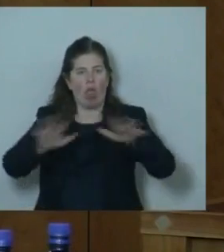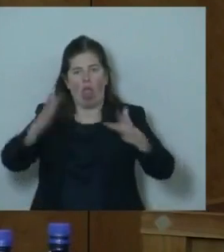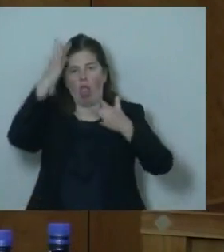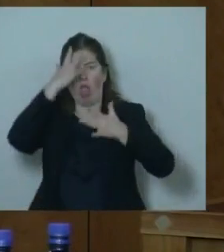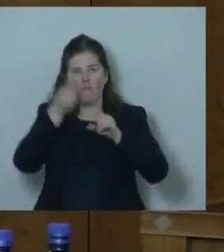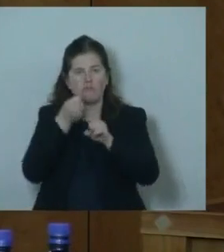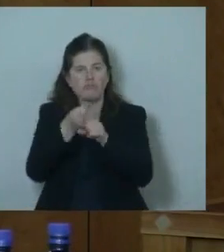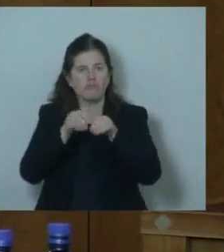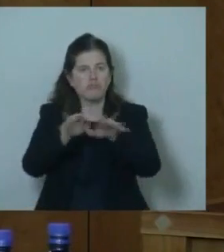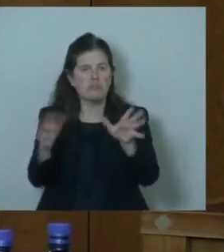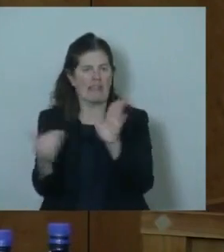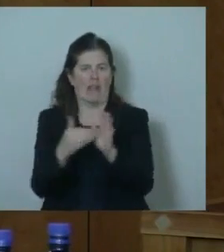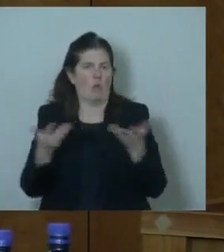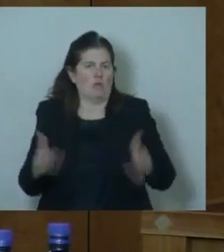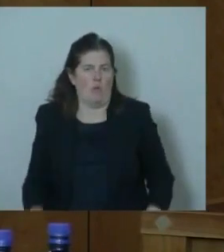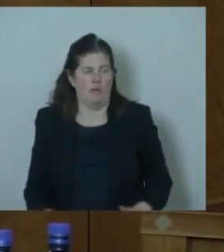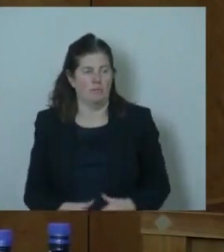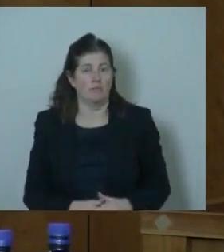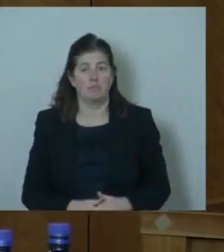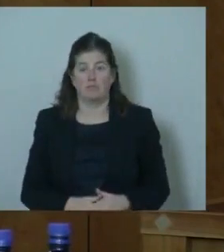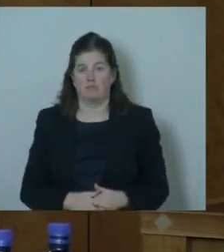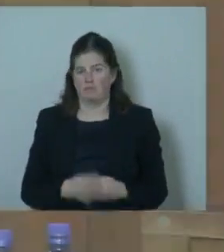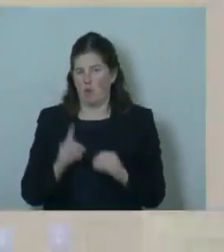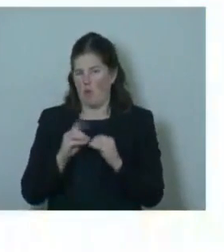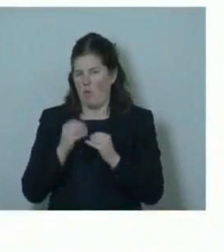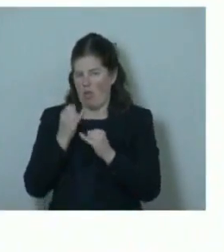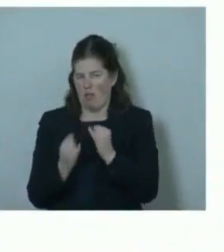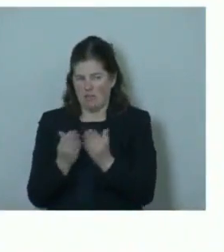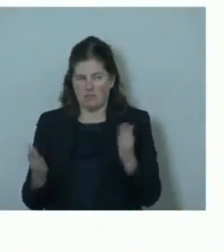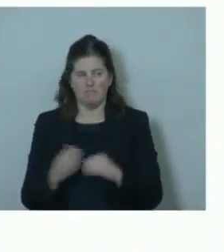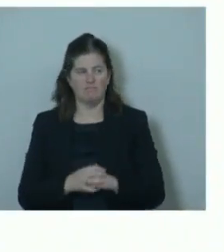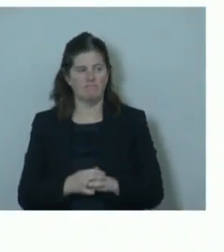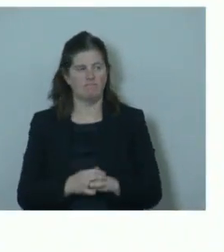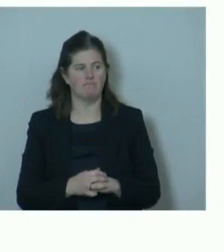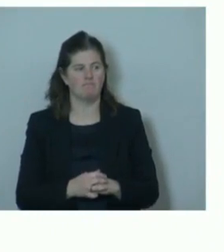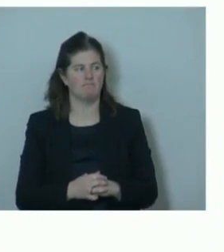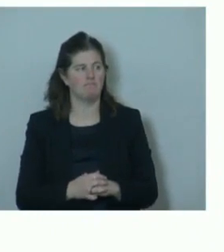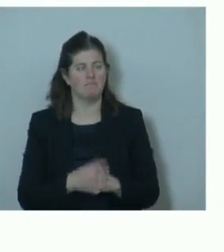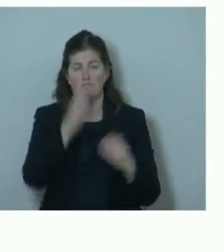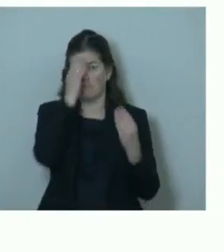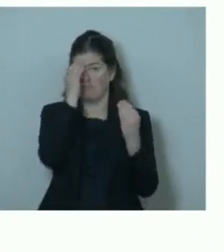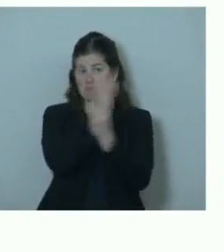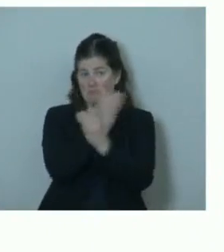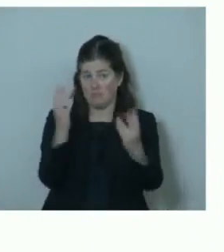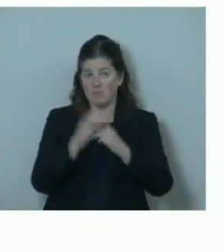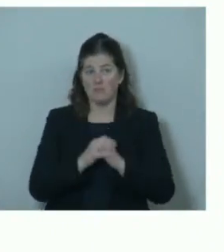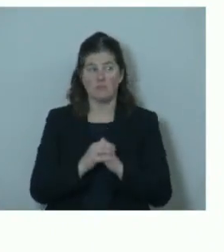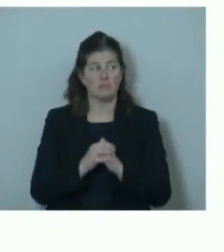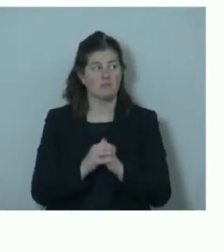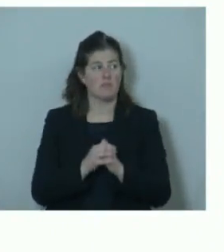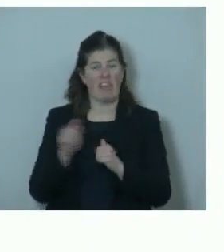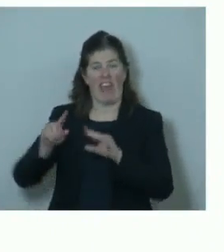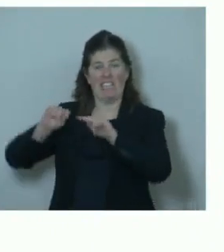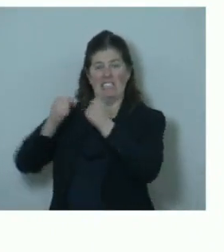WE NEED TO BE CAREFUL. WE DON’T WANT ANOTHER PEAK IN A WHOLE NEW PANDEMIC IN NEW MEXICO.